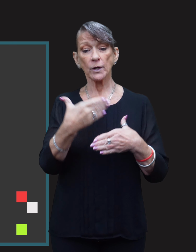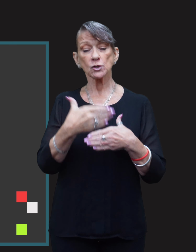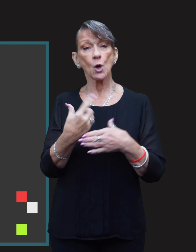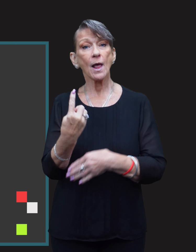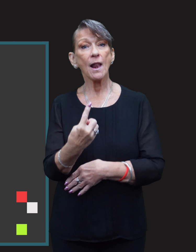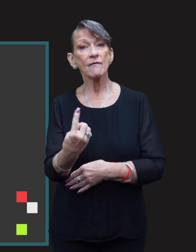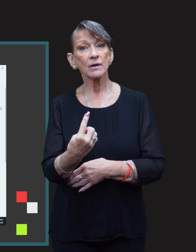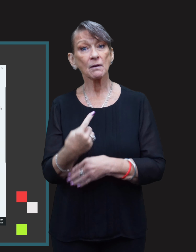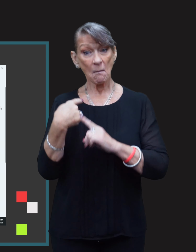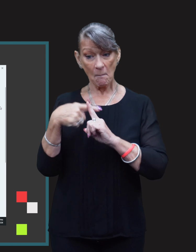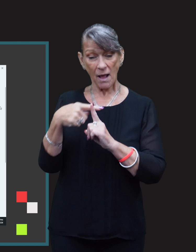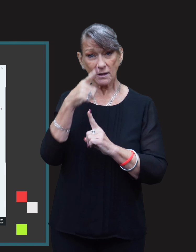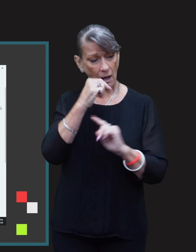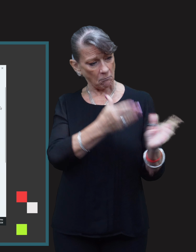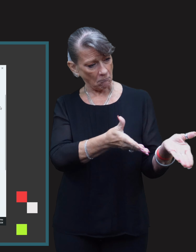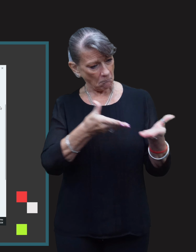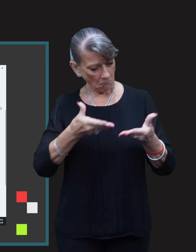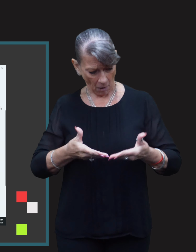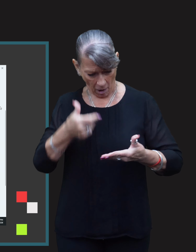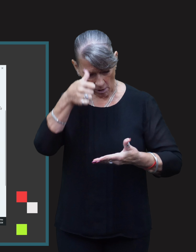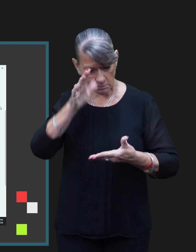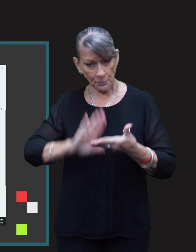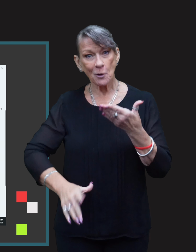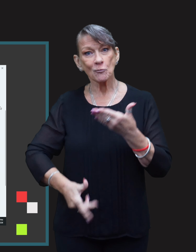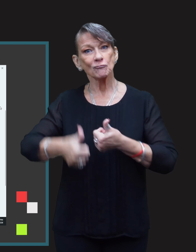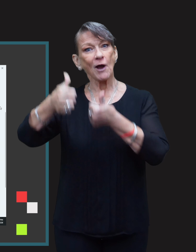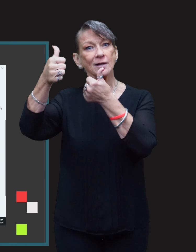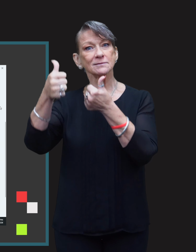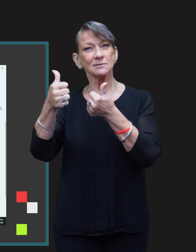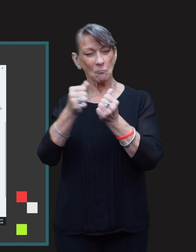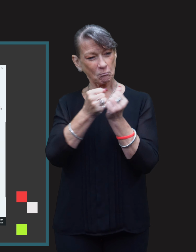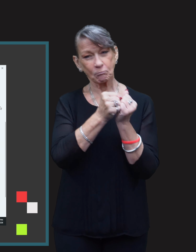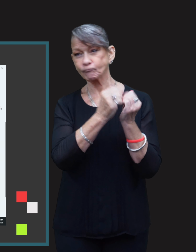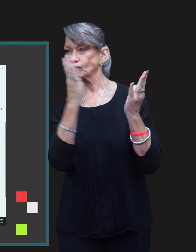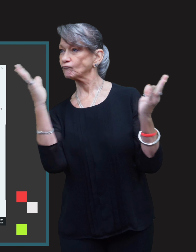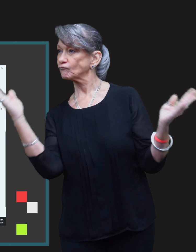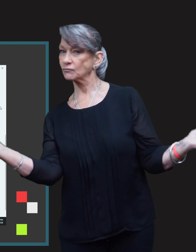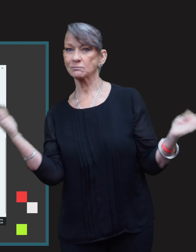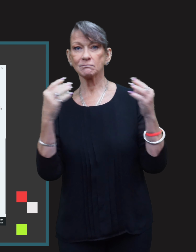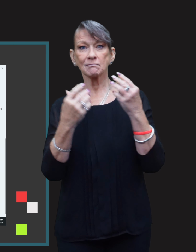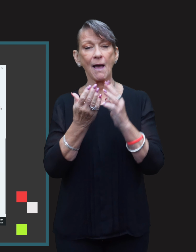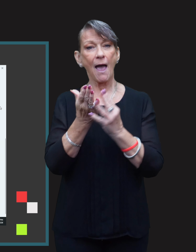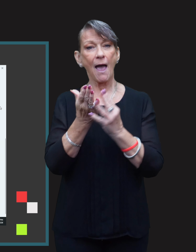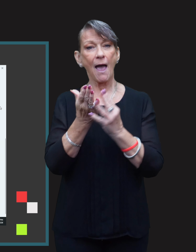and give you a great experience with the full suite of accessibility features it comes with,